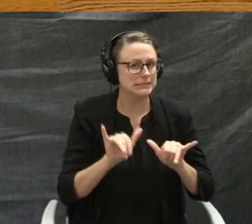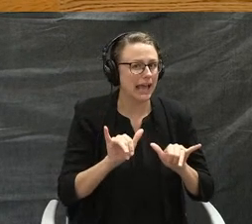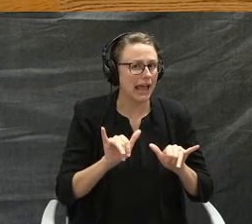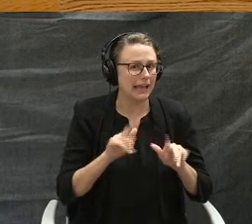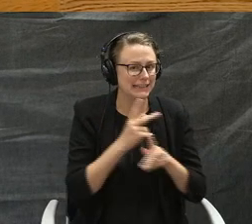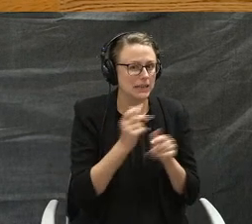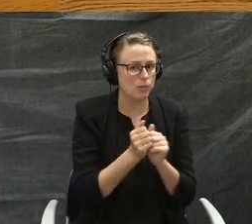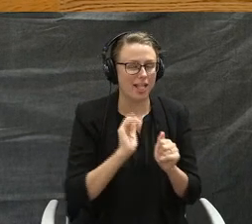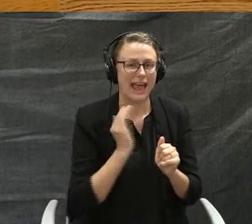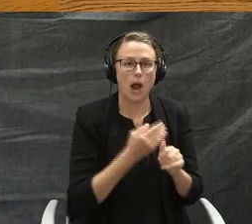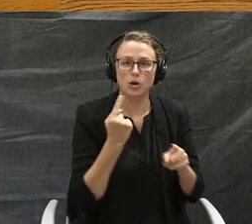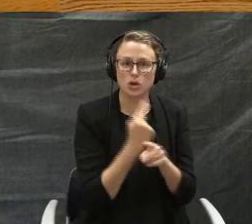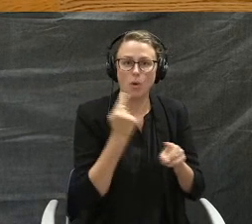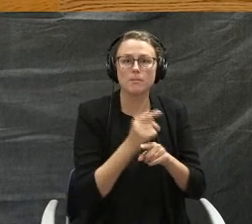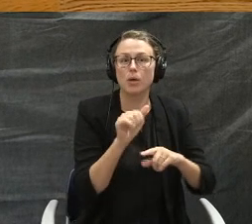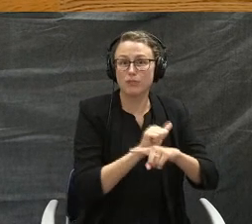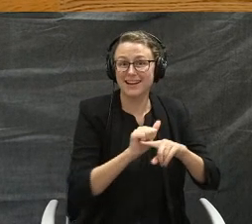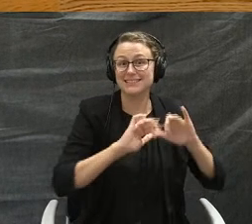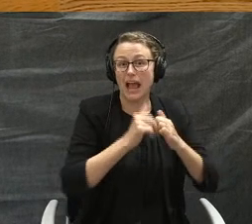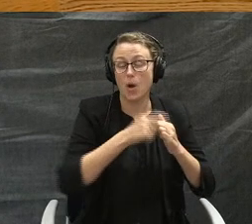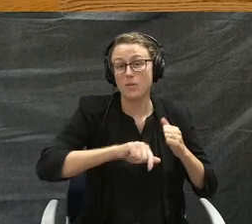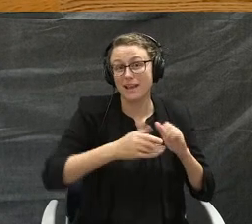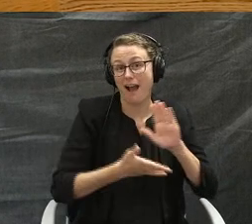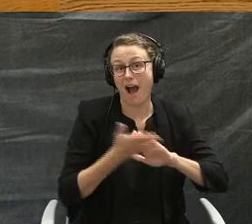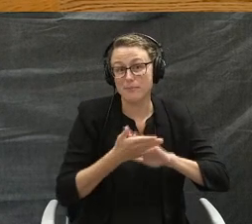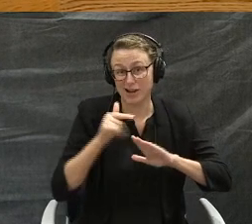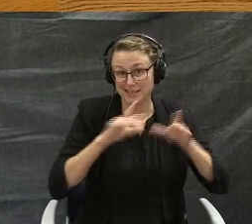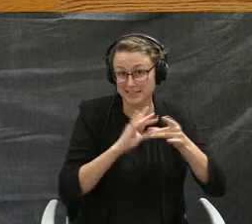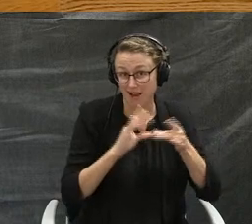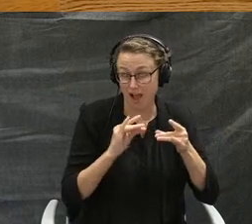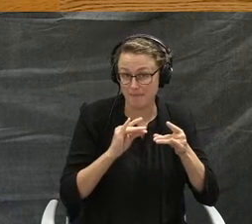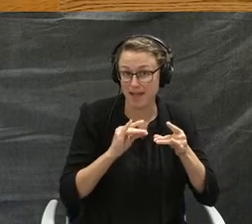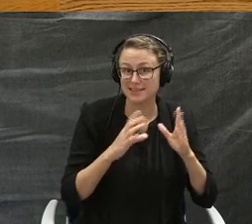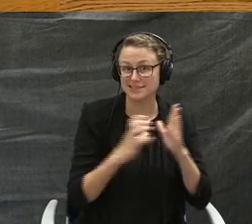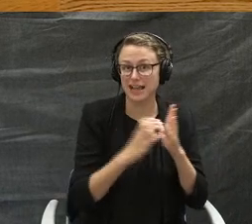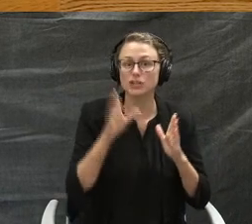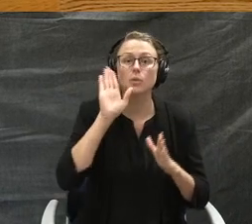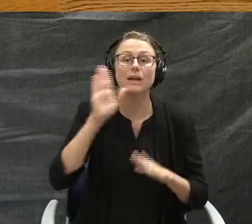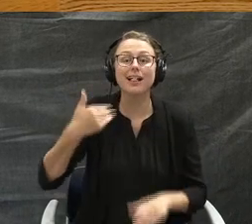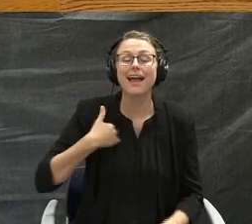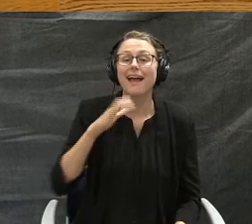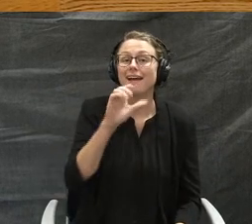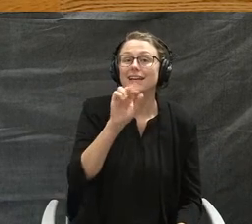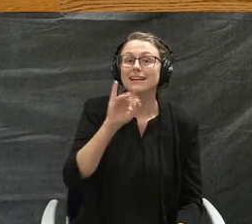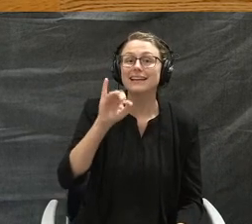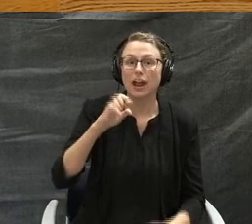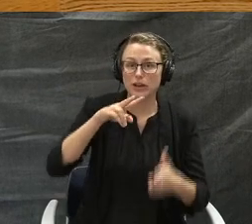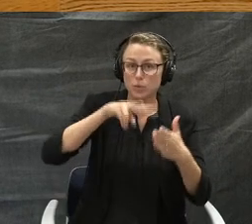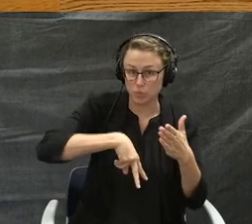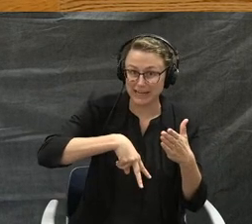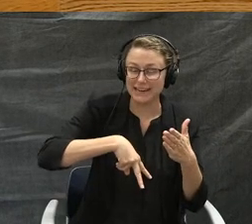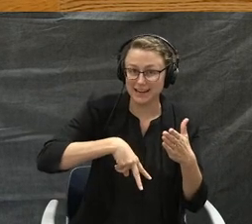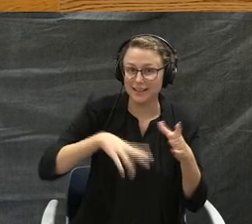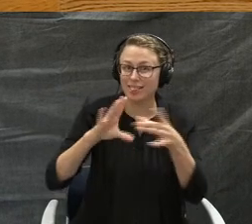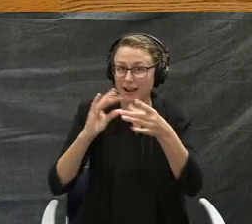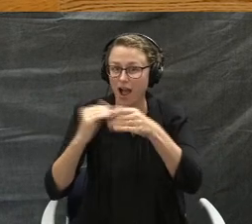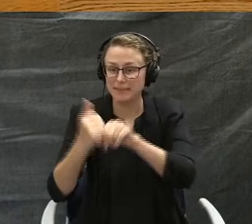how we operate our community comments an we're going to have Carrie read those comments that were submitted by Google form or